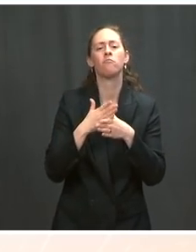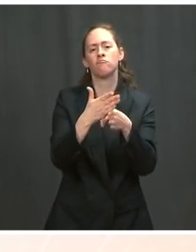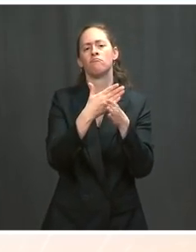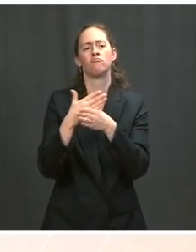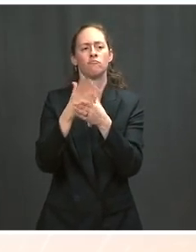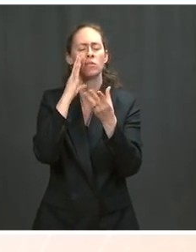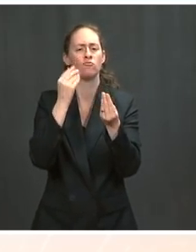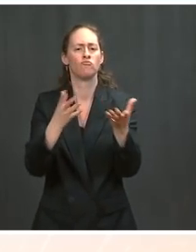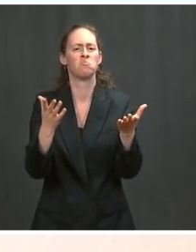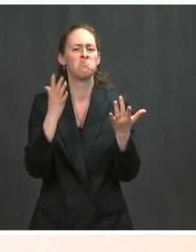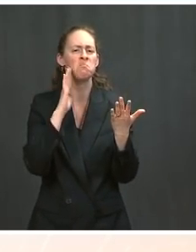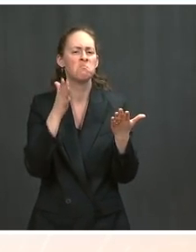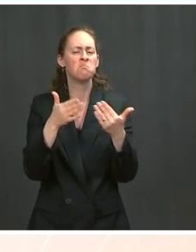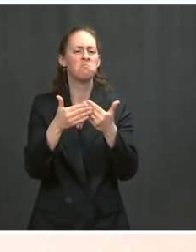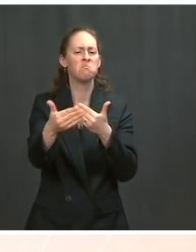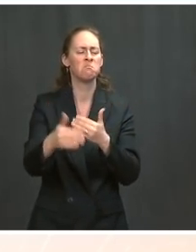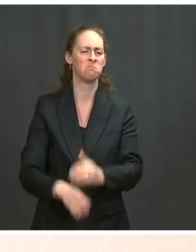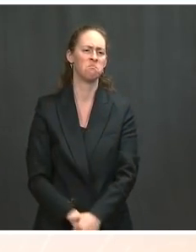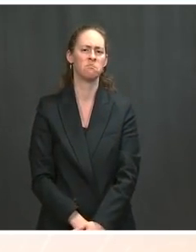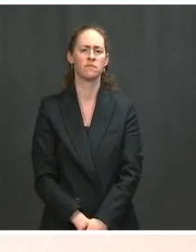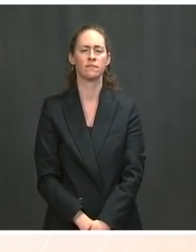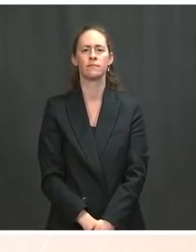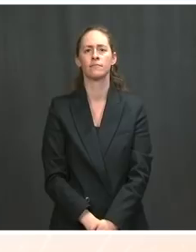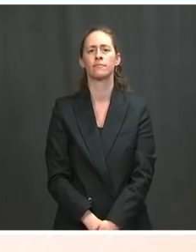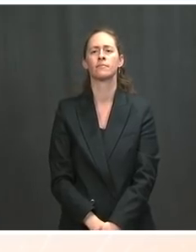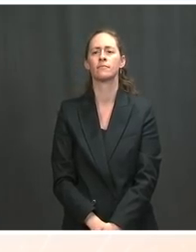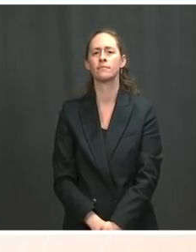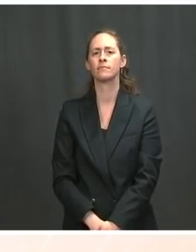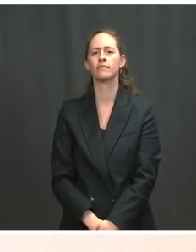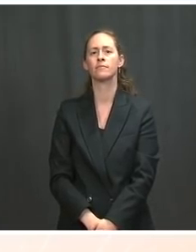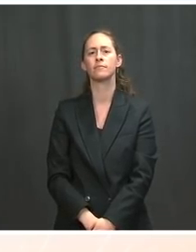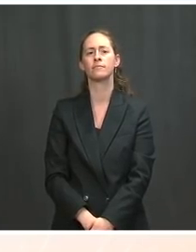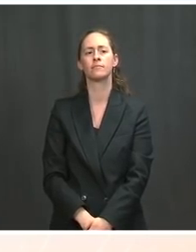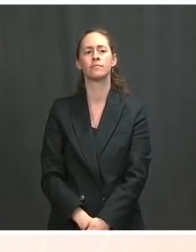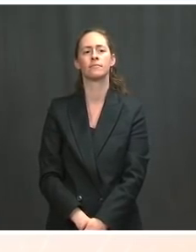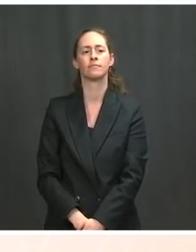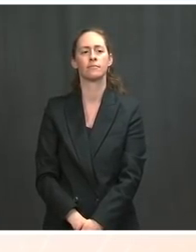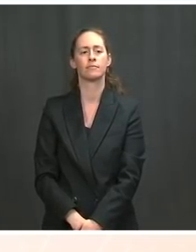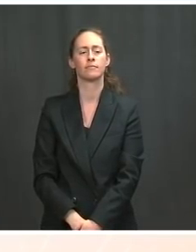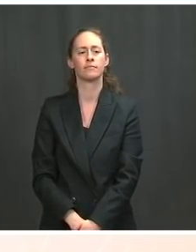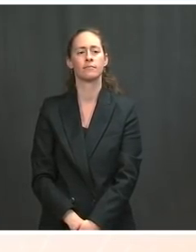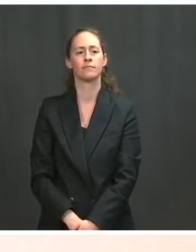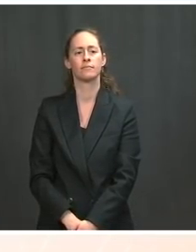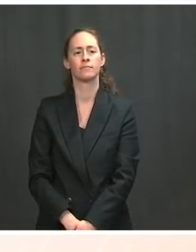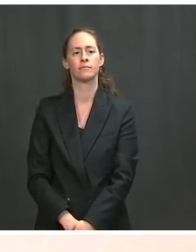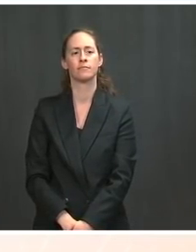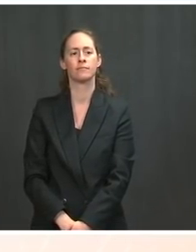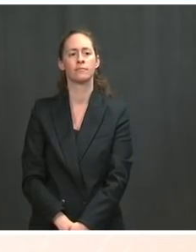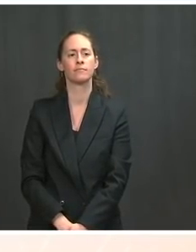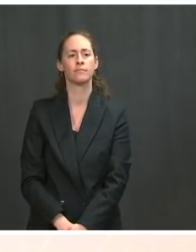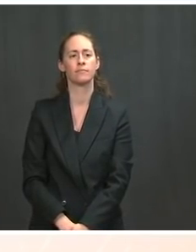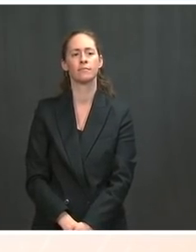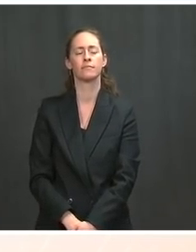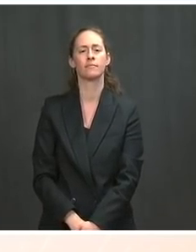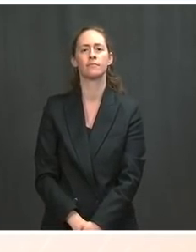Can you confirm that the White House is seeking changes to legislation that would grant statehood to the District of Columbia, and change it so it would grant the electoral votes